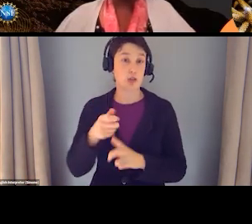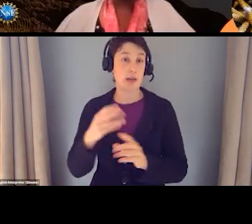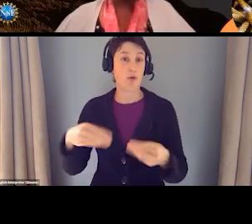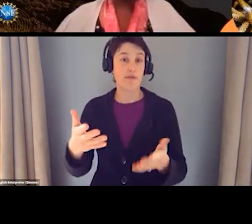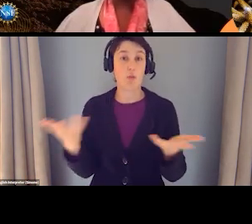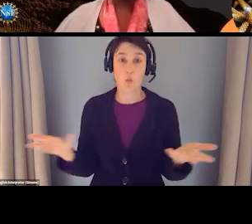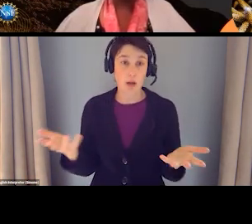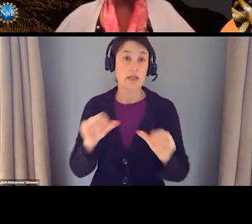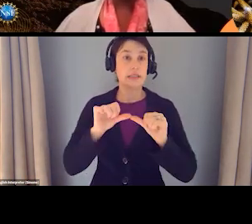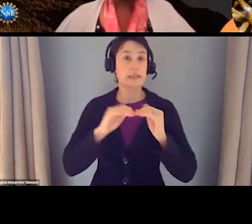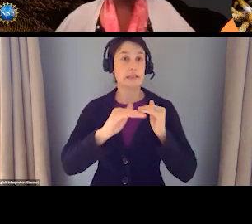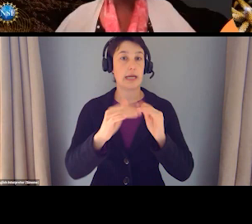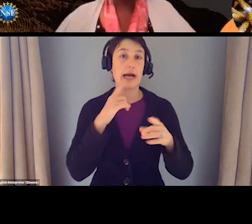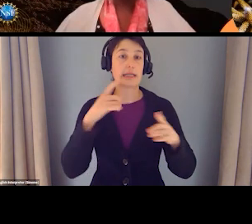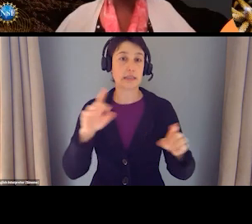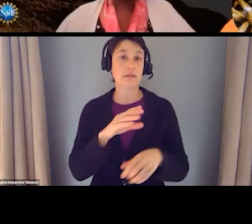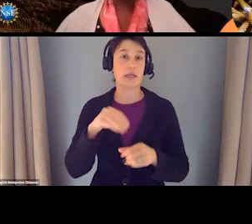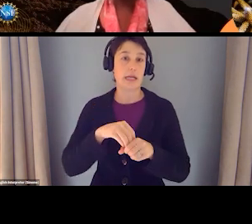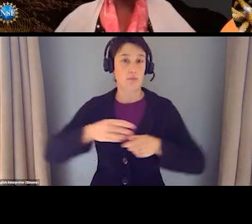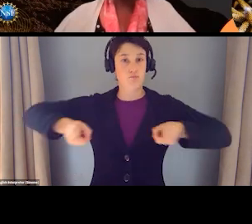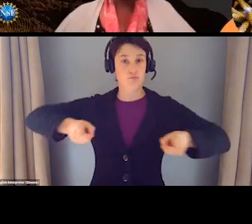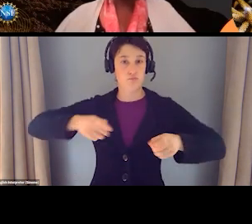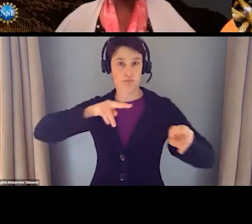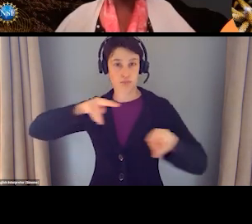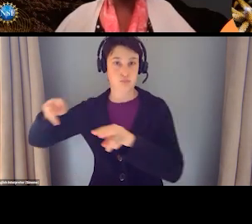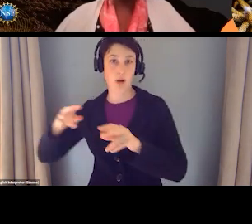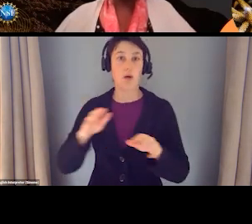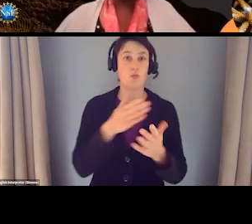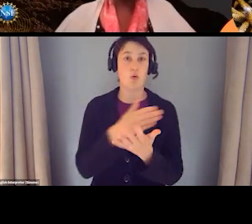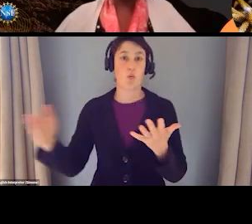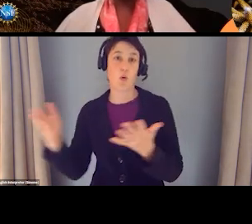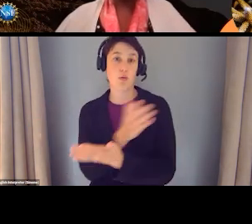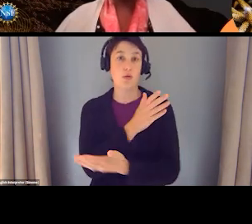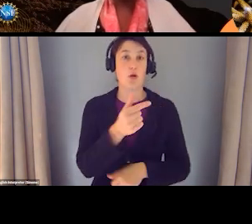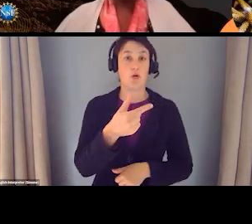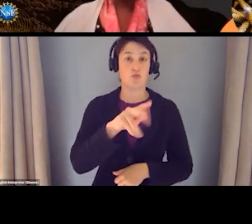across the awards grants life cycle through state-of-the-art business practices